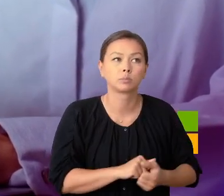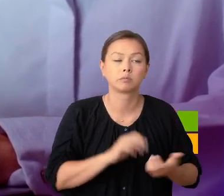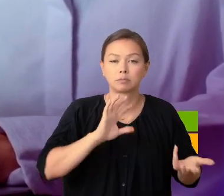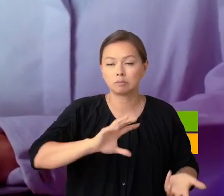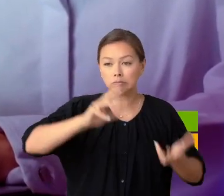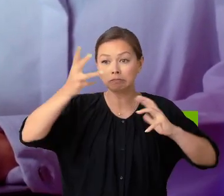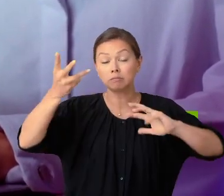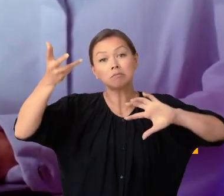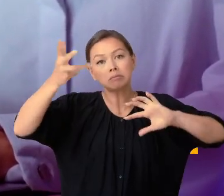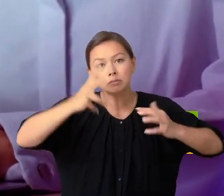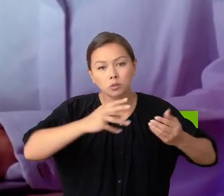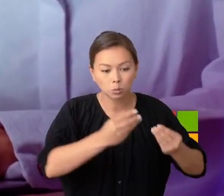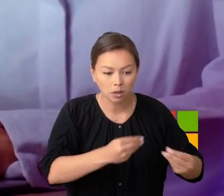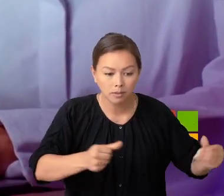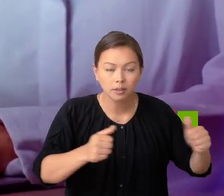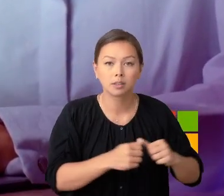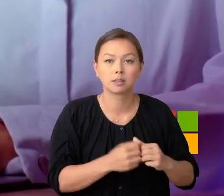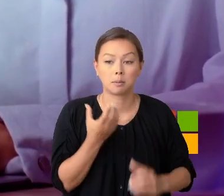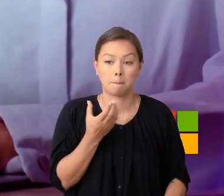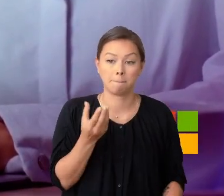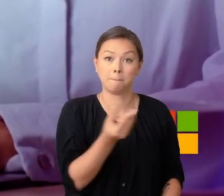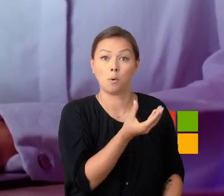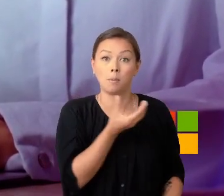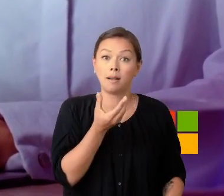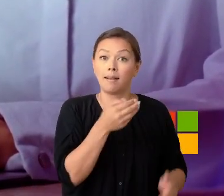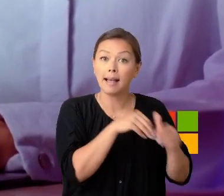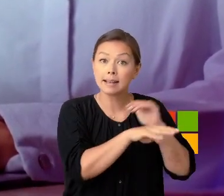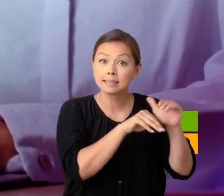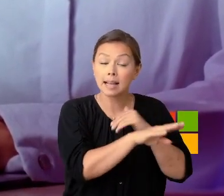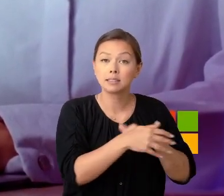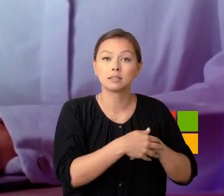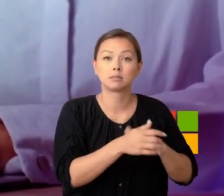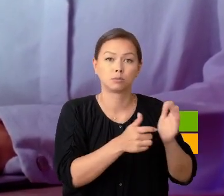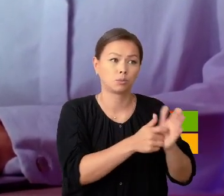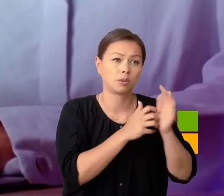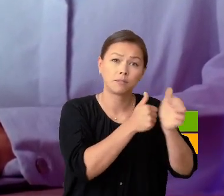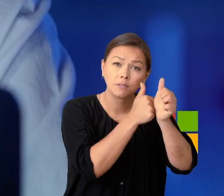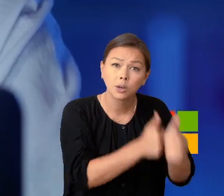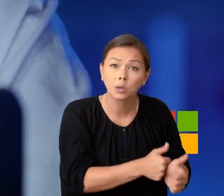recovery, mobile access, compliance and security updates, and more.